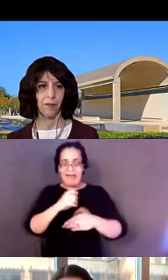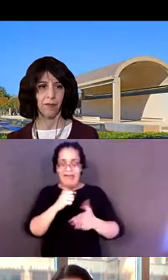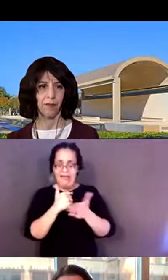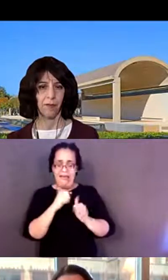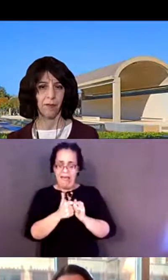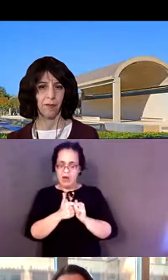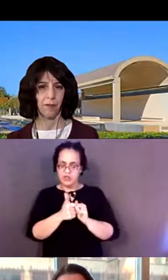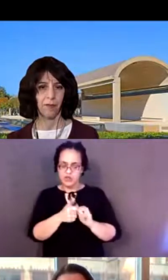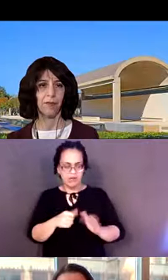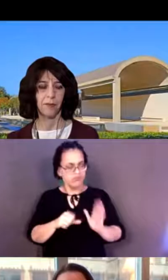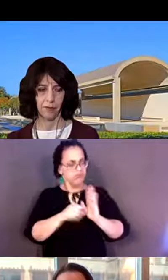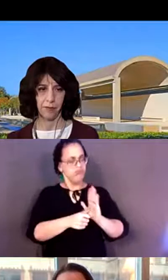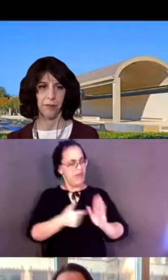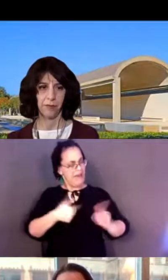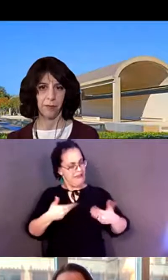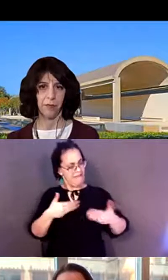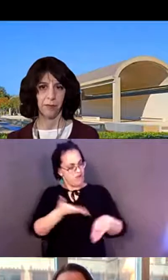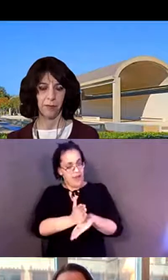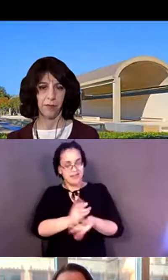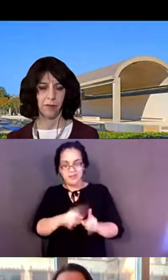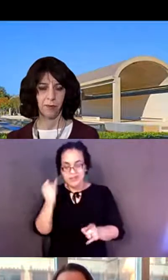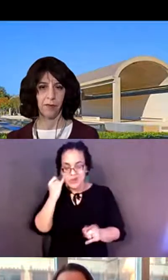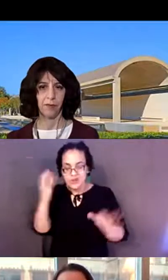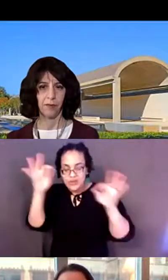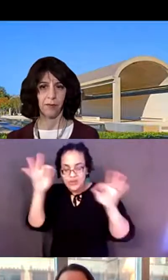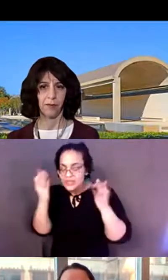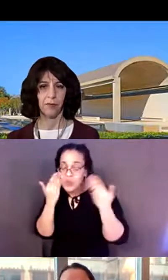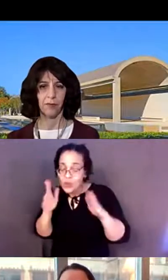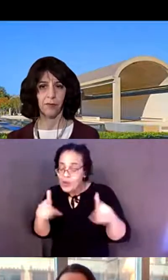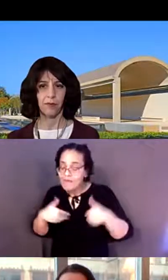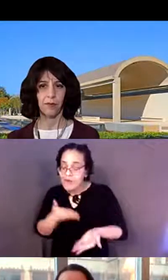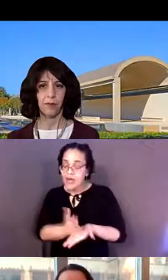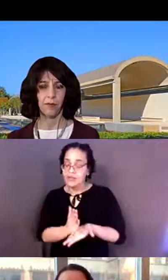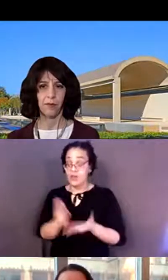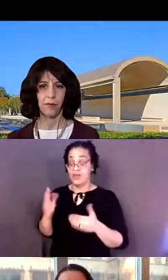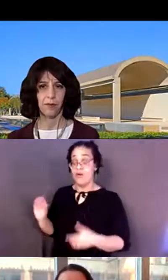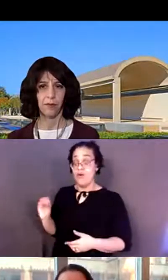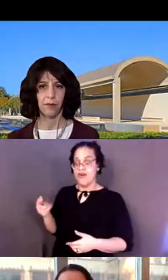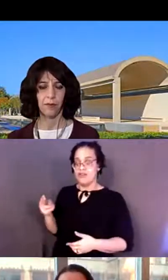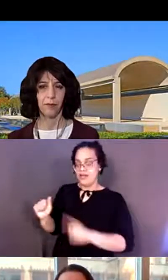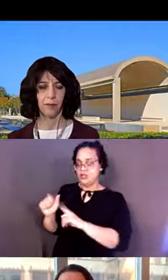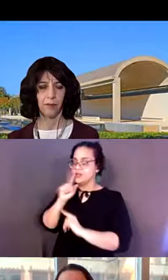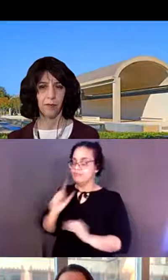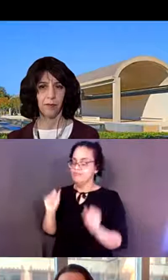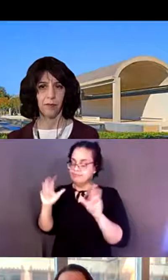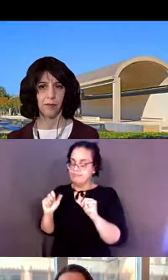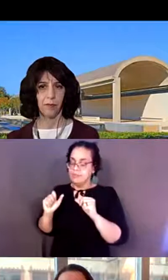know about that right? So something that Oregon Health Authority has been tremendous in is, you know, making sure